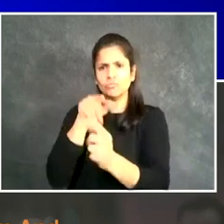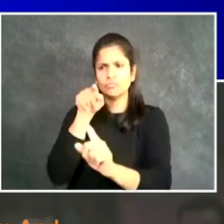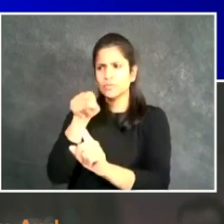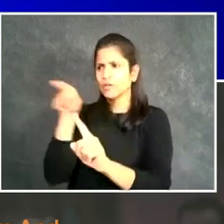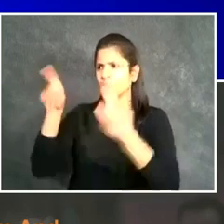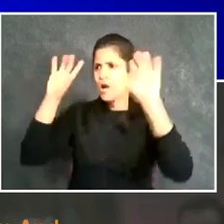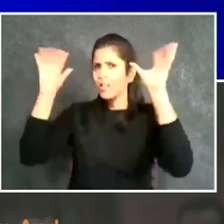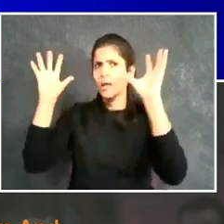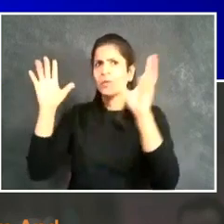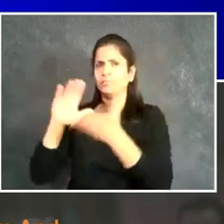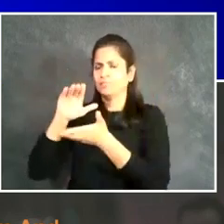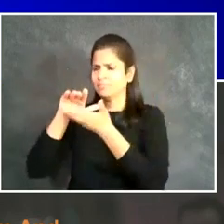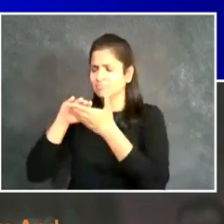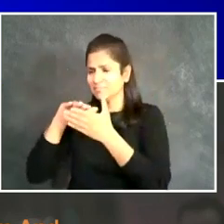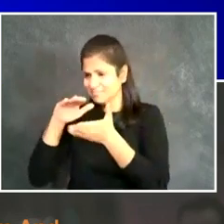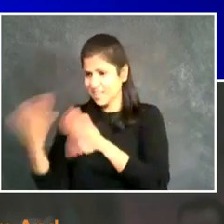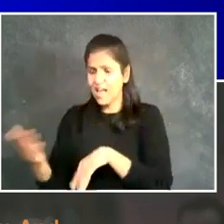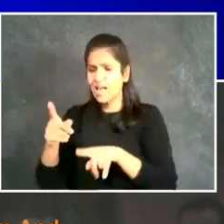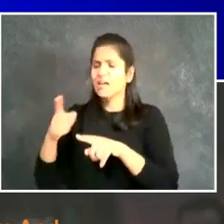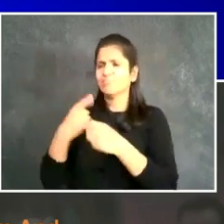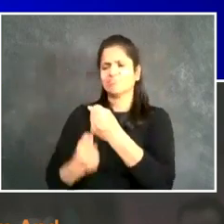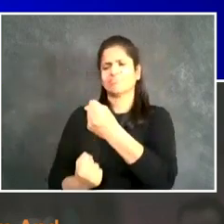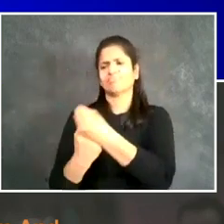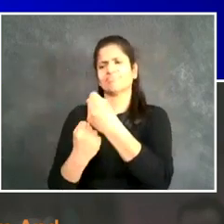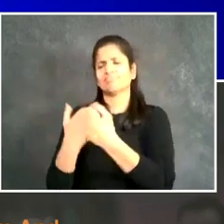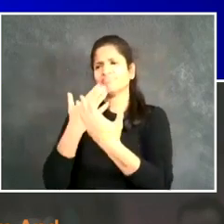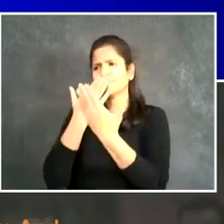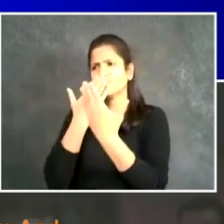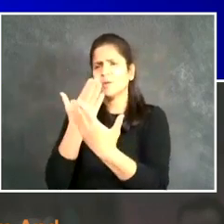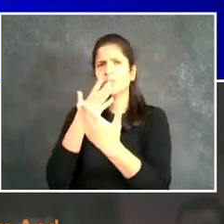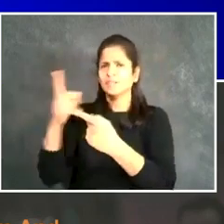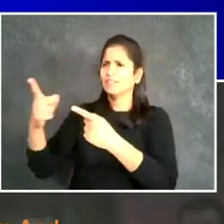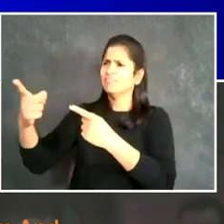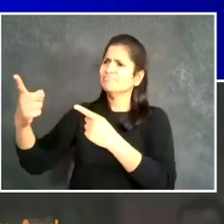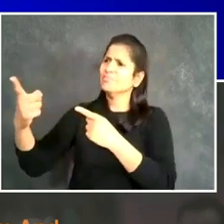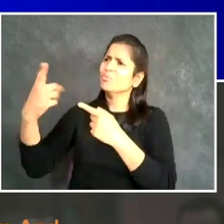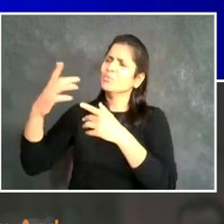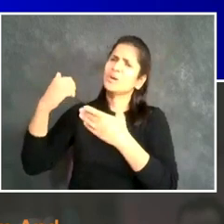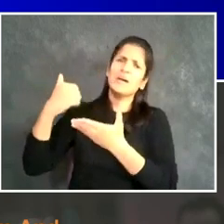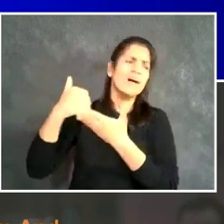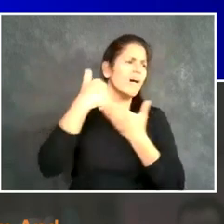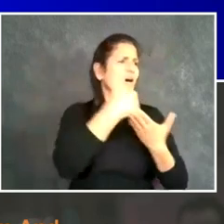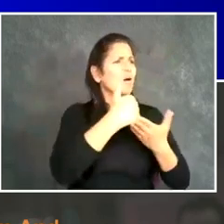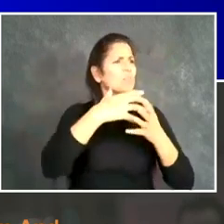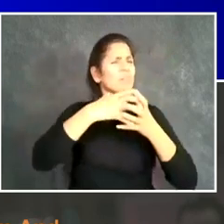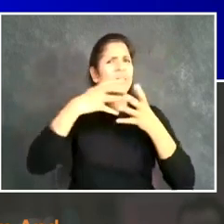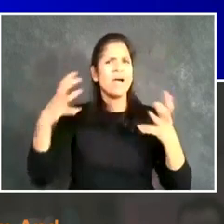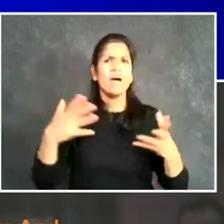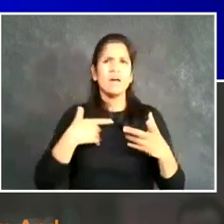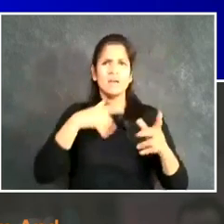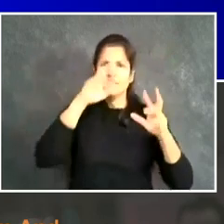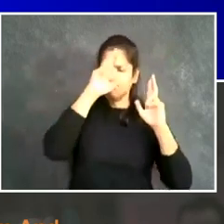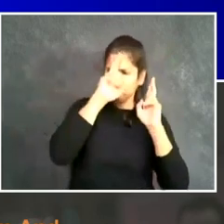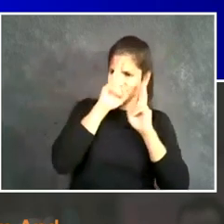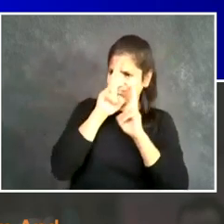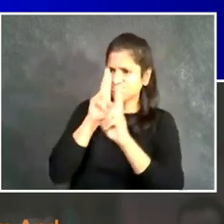THIS VIRUS IS DEFEATED. AND WE WILL NOT FORGET THEM.